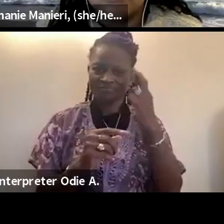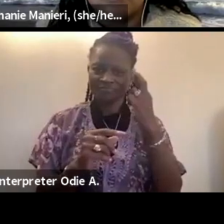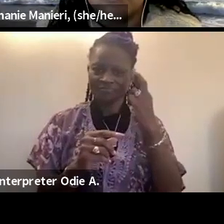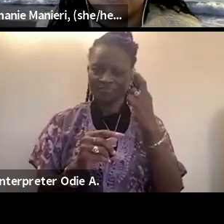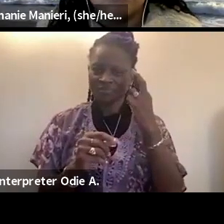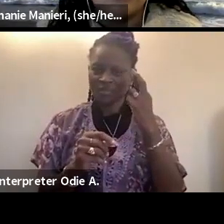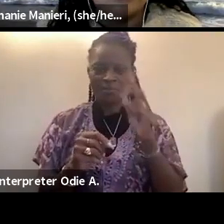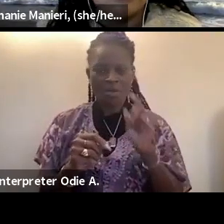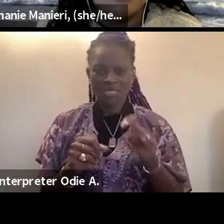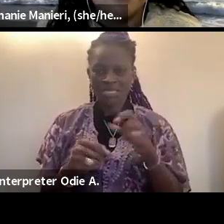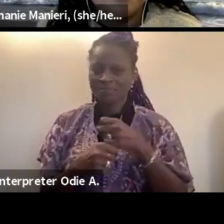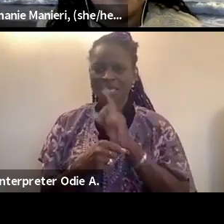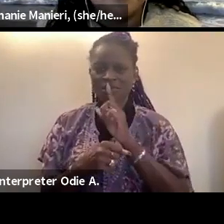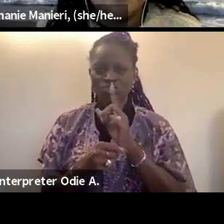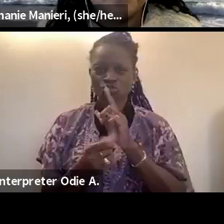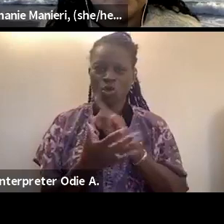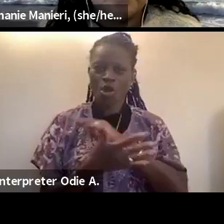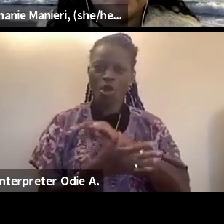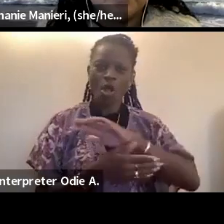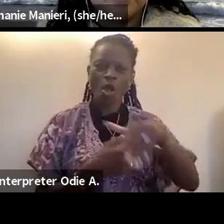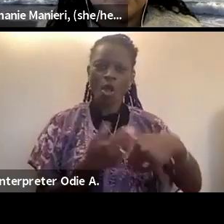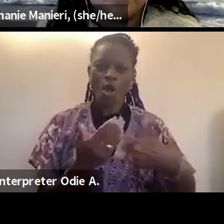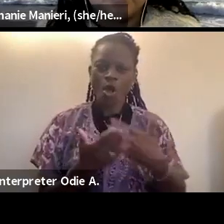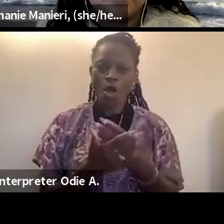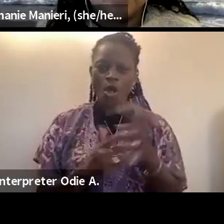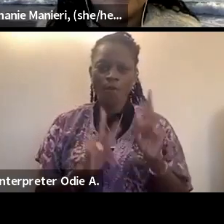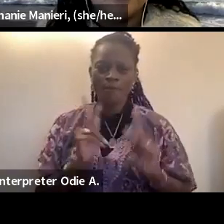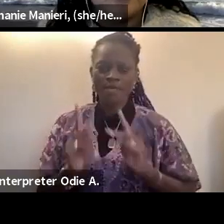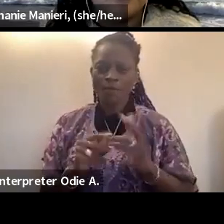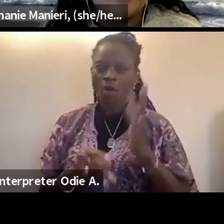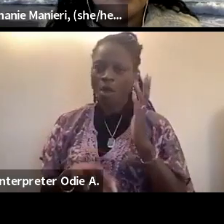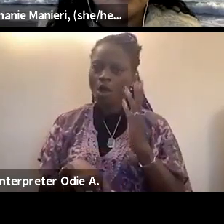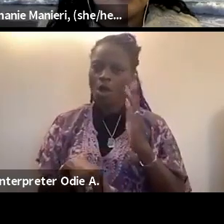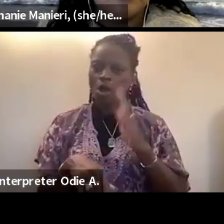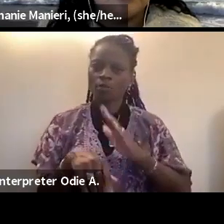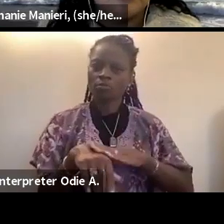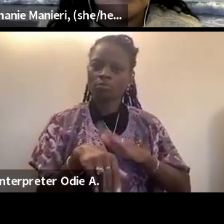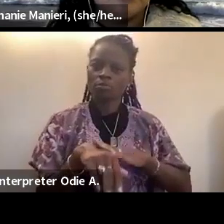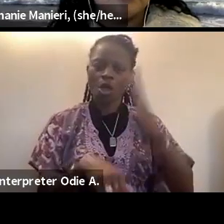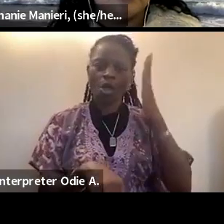everybody is aware and try and get questions answered so people are